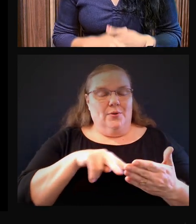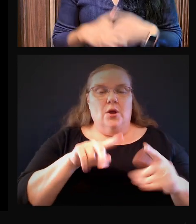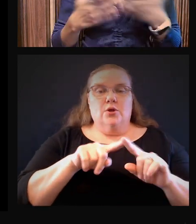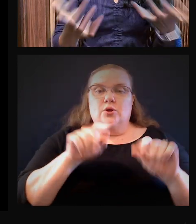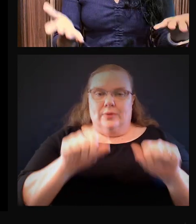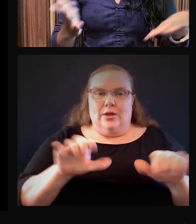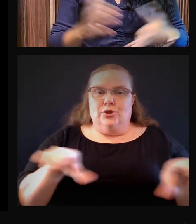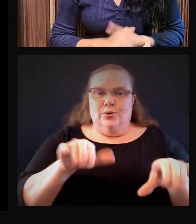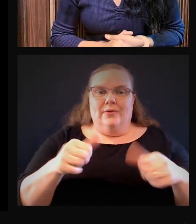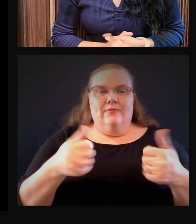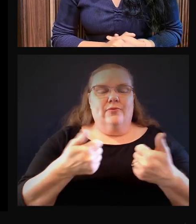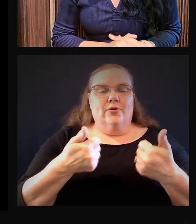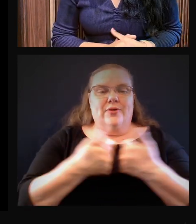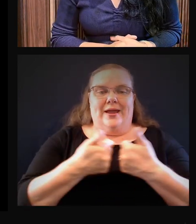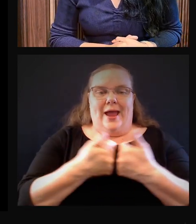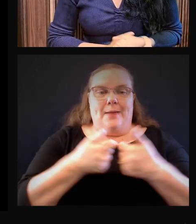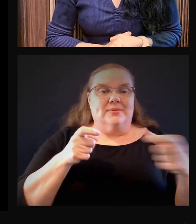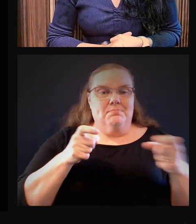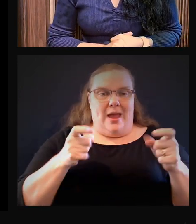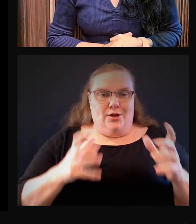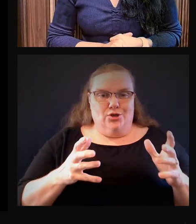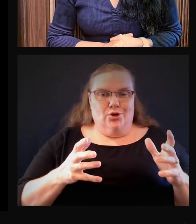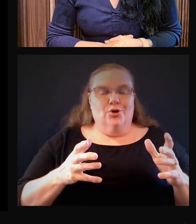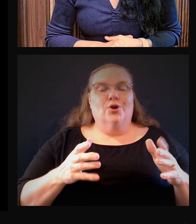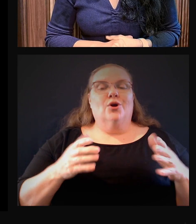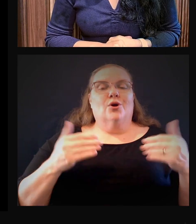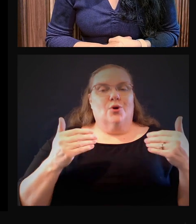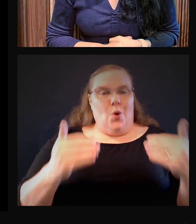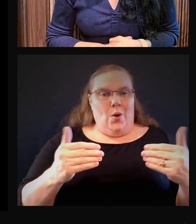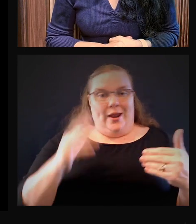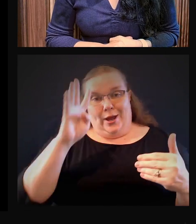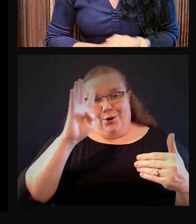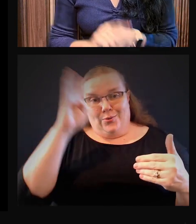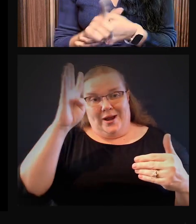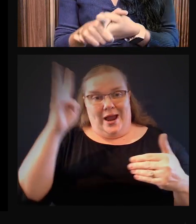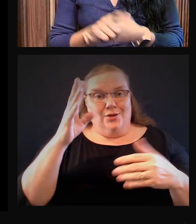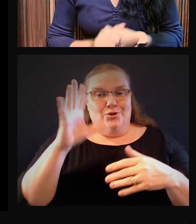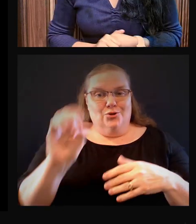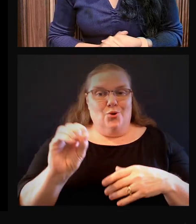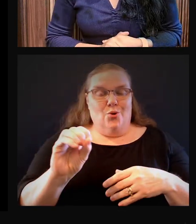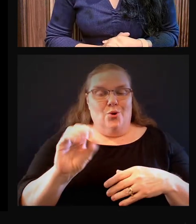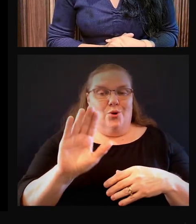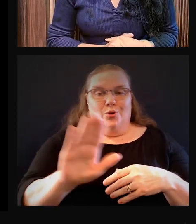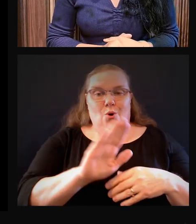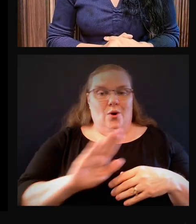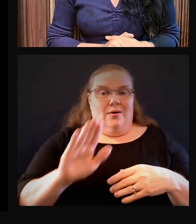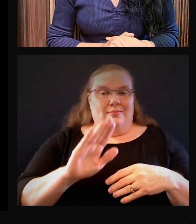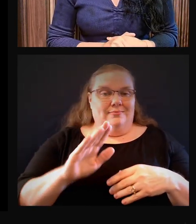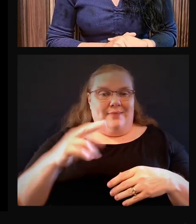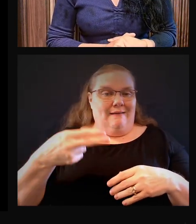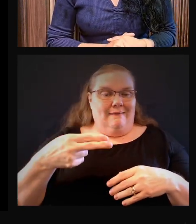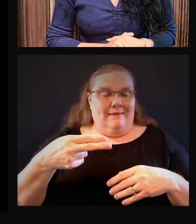So go ahead, start creating your segments and identifying your high-risk players. And don't forget to apply your mitigation strategies as well.